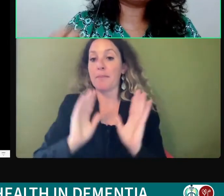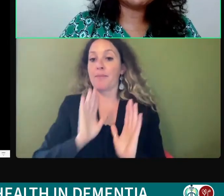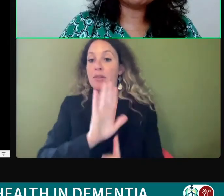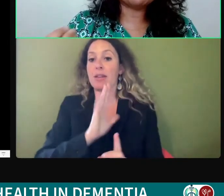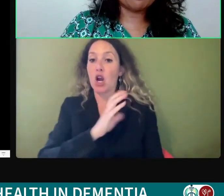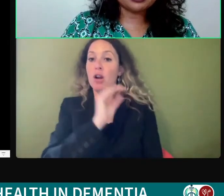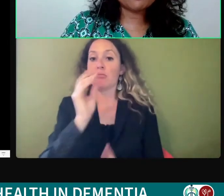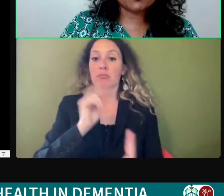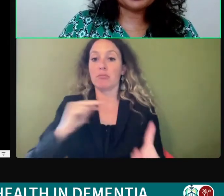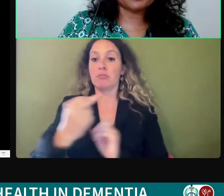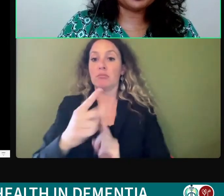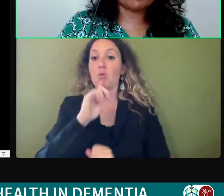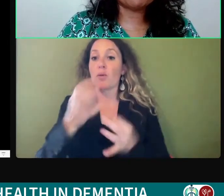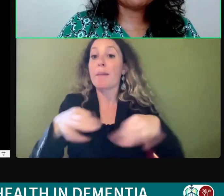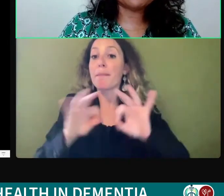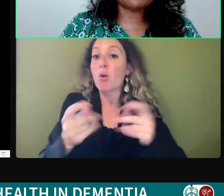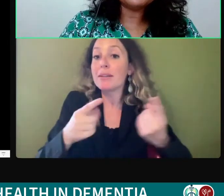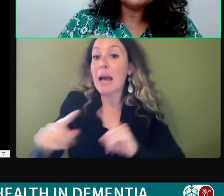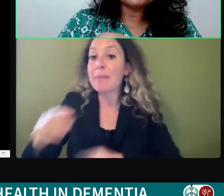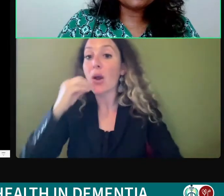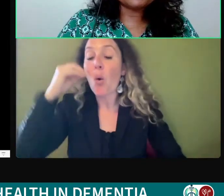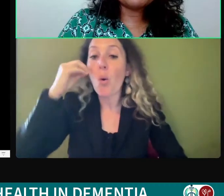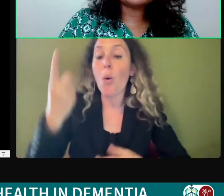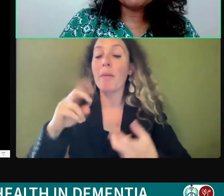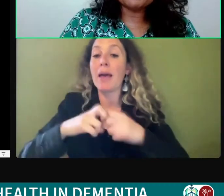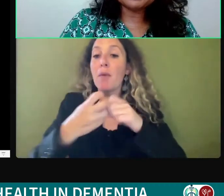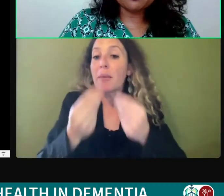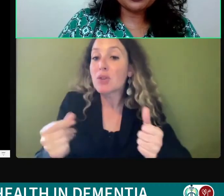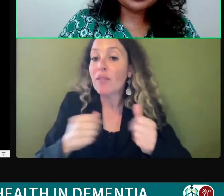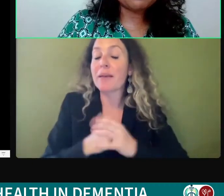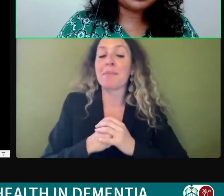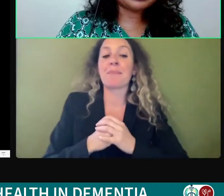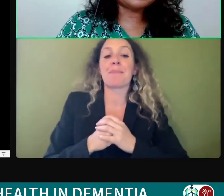really going on at home and helping to problem solve. So some examples of ways to mitigate